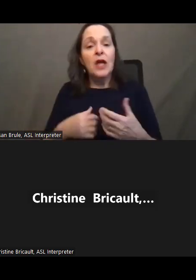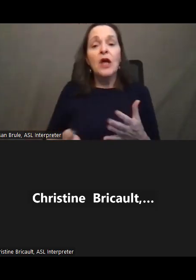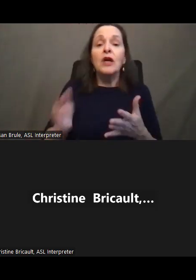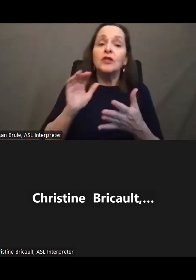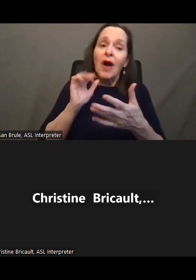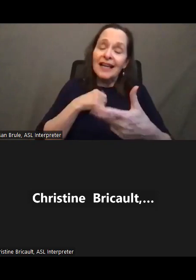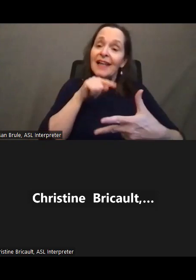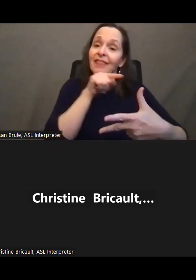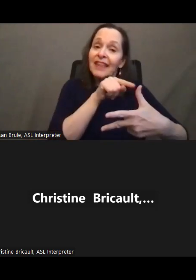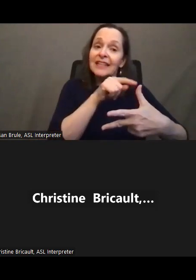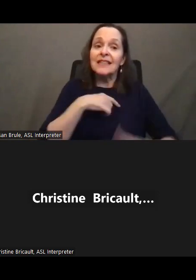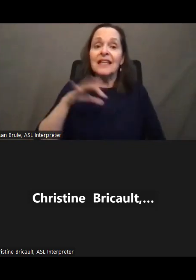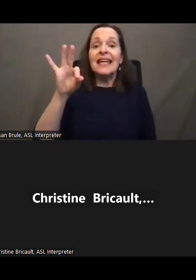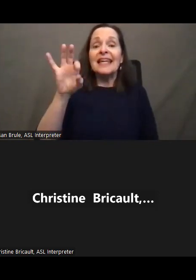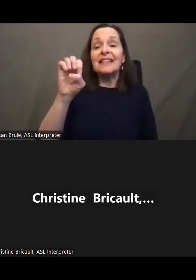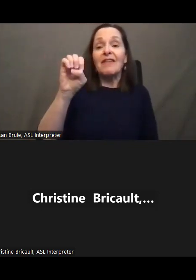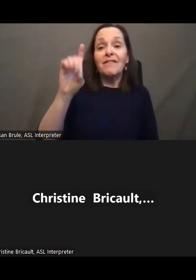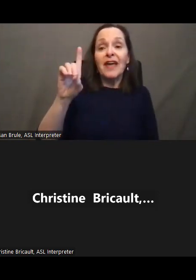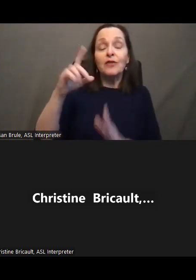So if your town has any